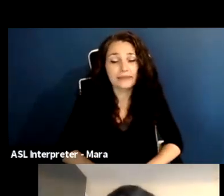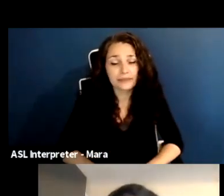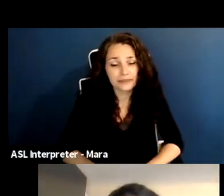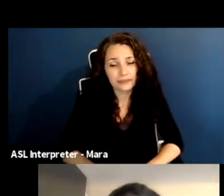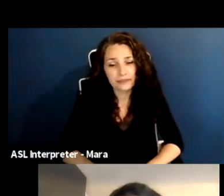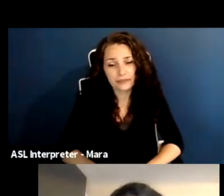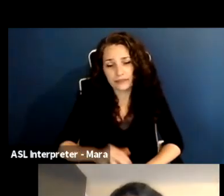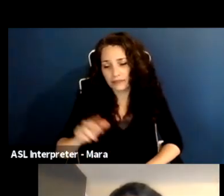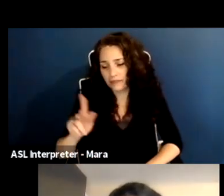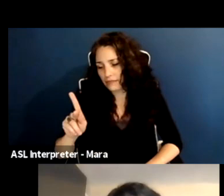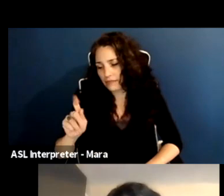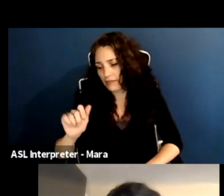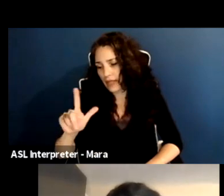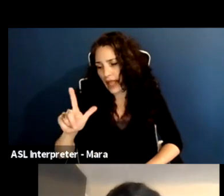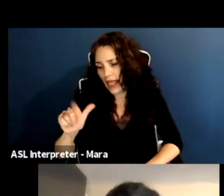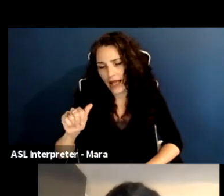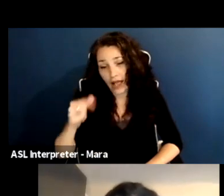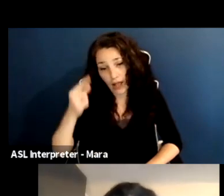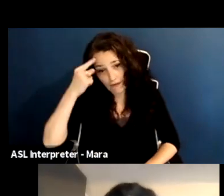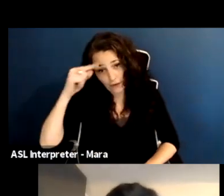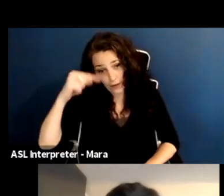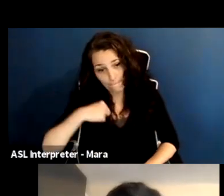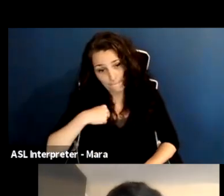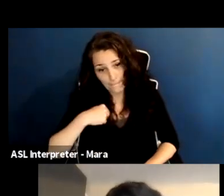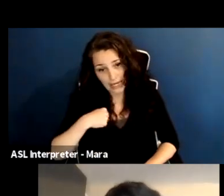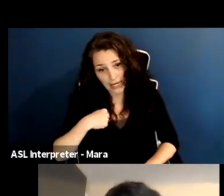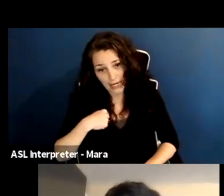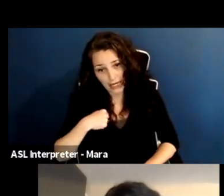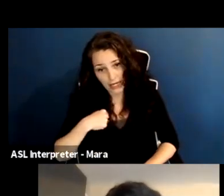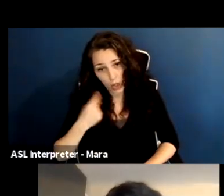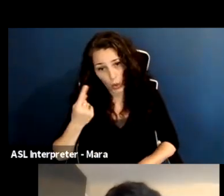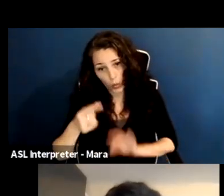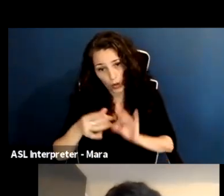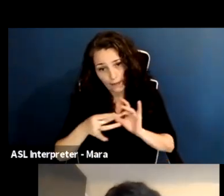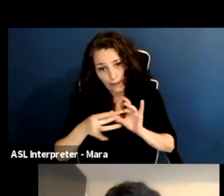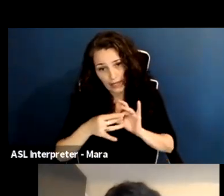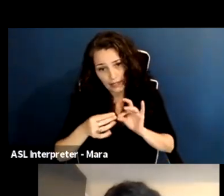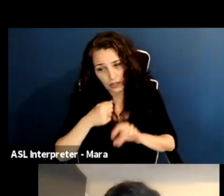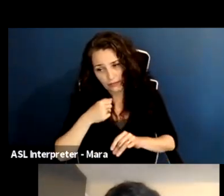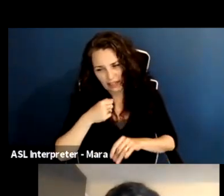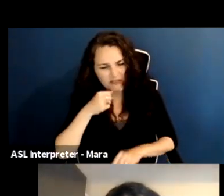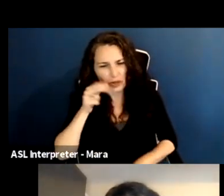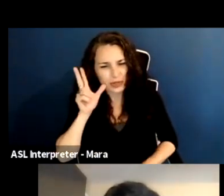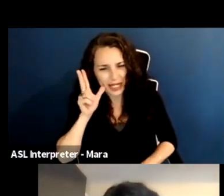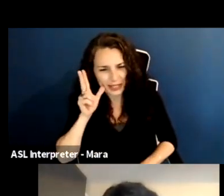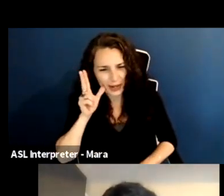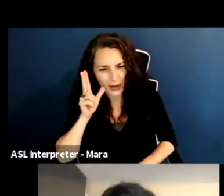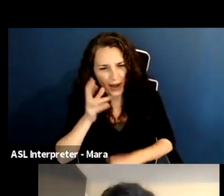For me, Claudia, I would say a message I got just like two days ago from somebody who saw